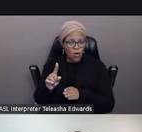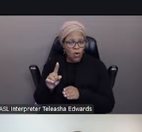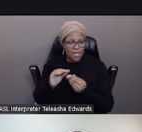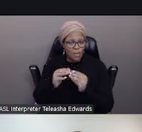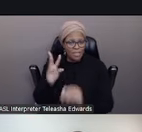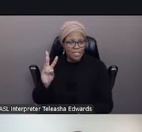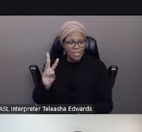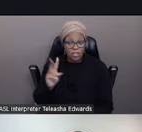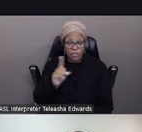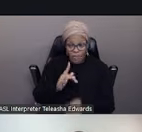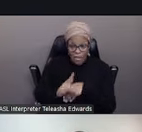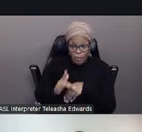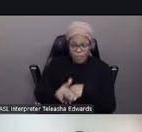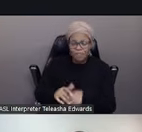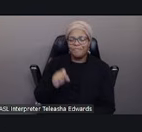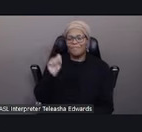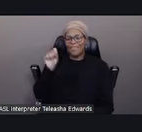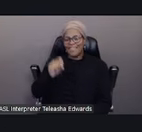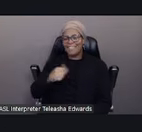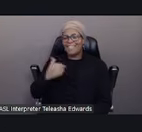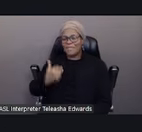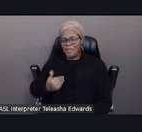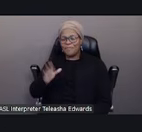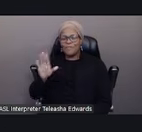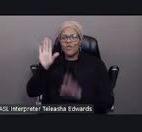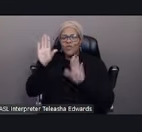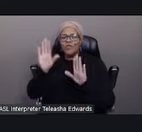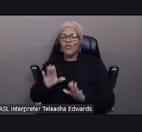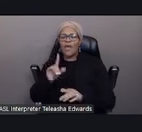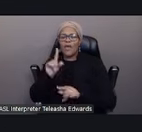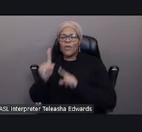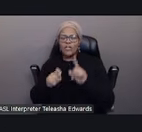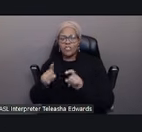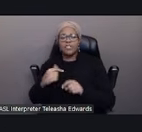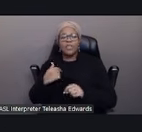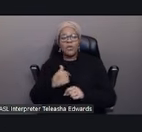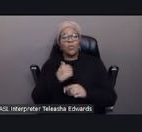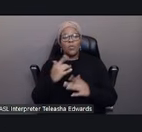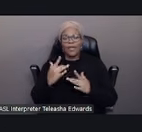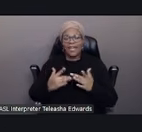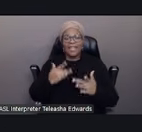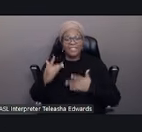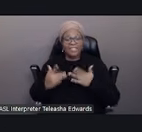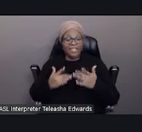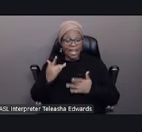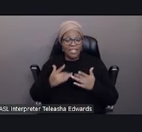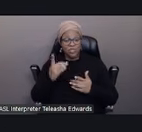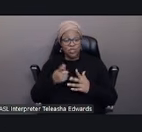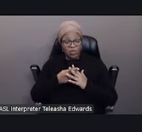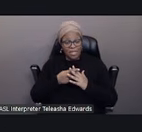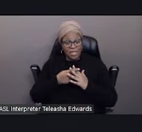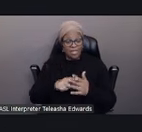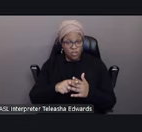Deborah, and that's a great question. So, we're excited to enter into um some interc cabinet